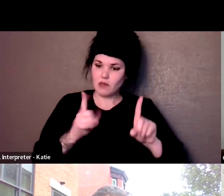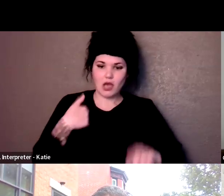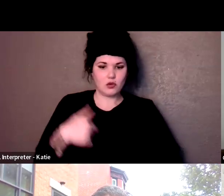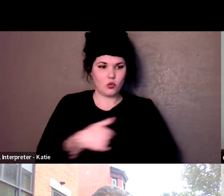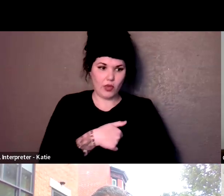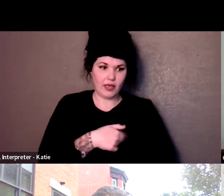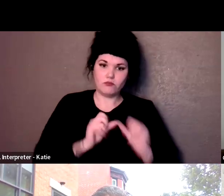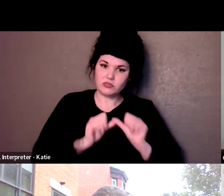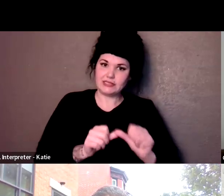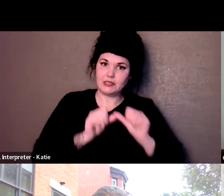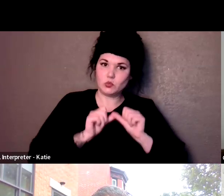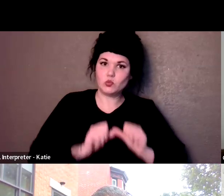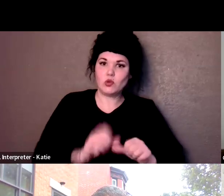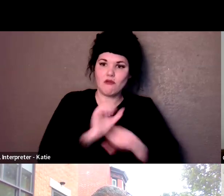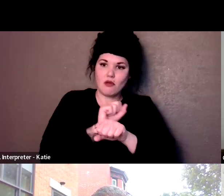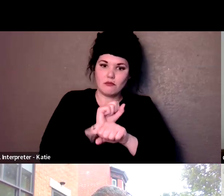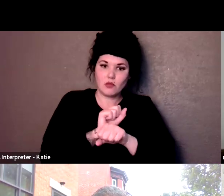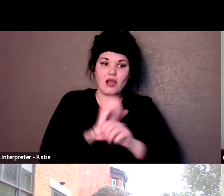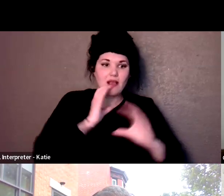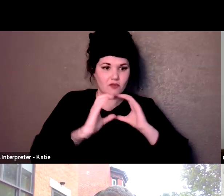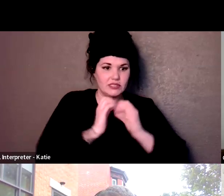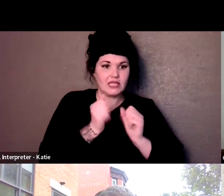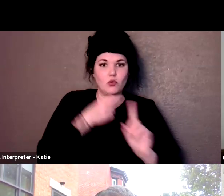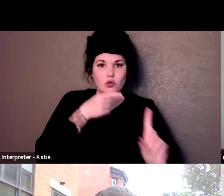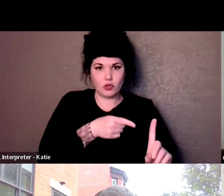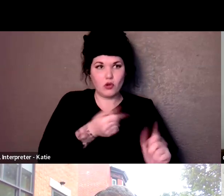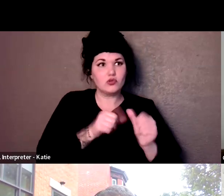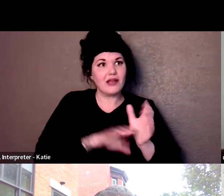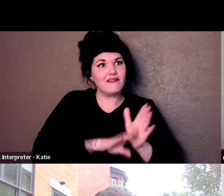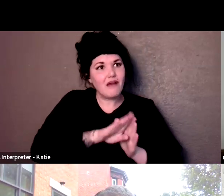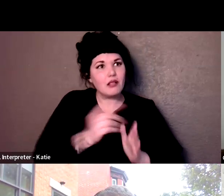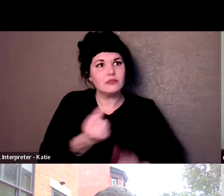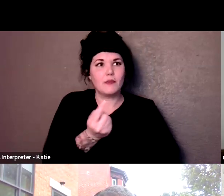something that would be more specific to tribal communities, but there's so much to be done and so